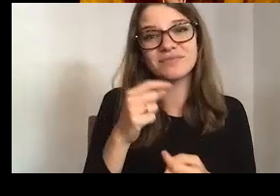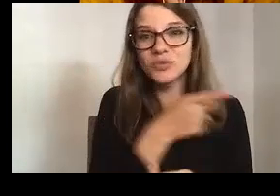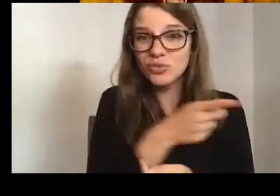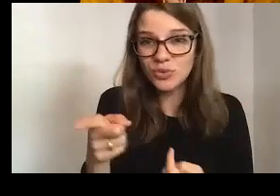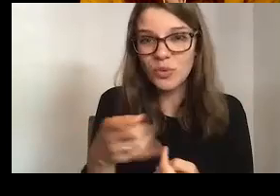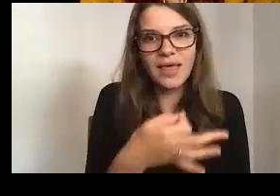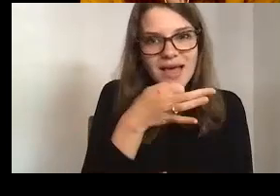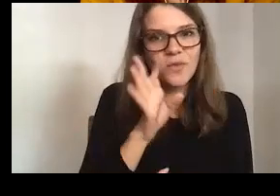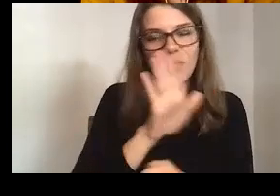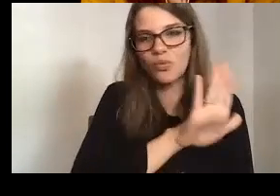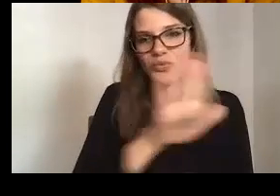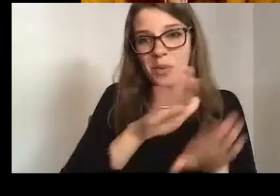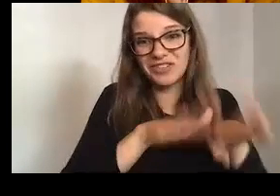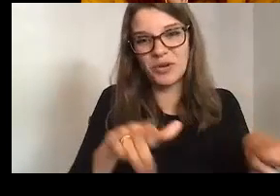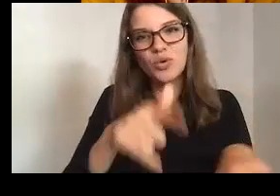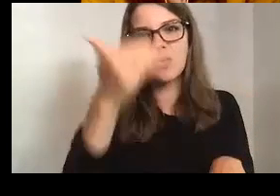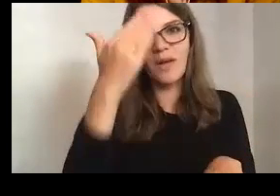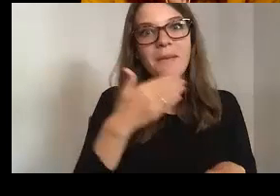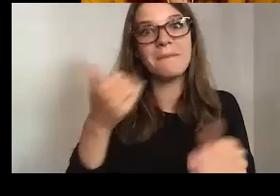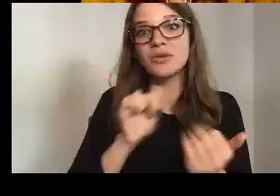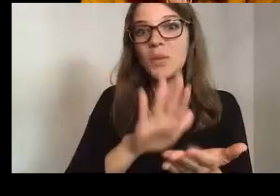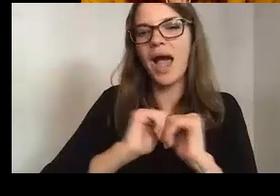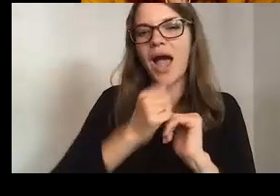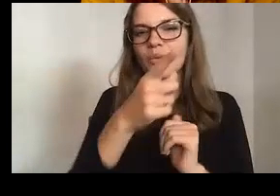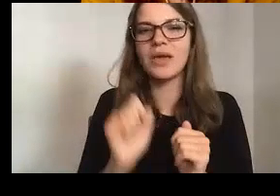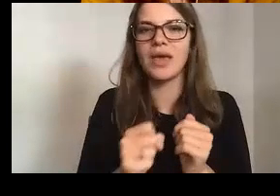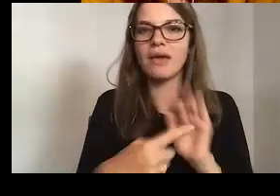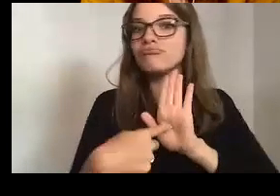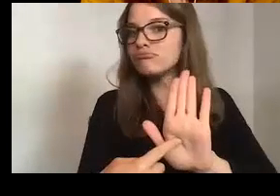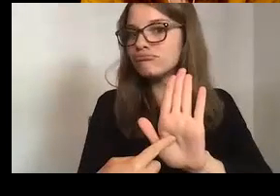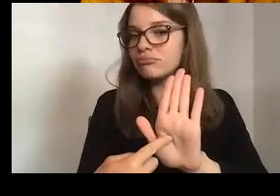and you sort of know the best ways that these things can be delivered so some kids really like